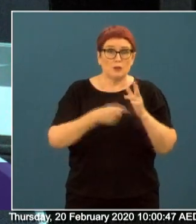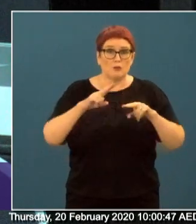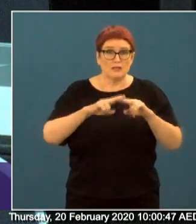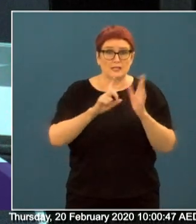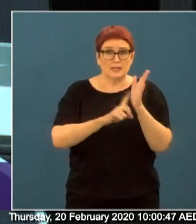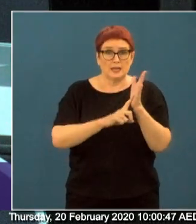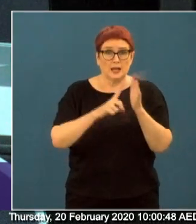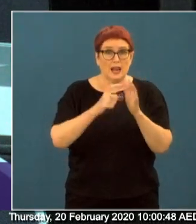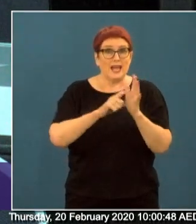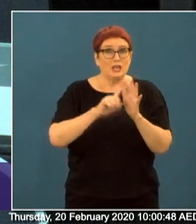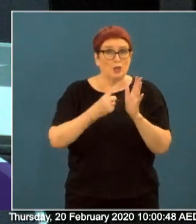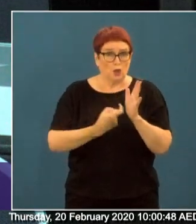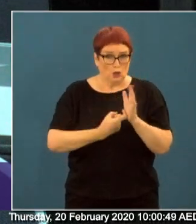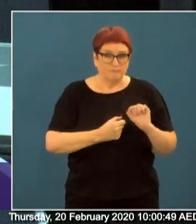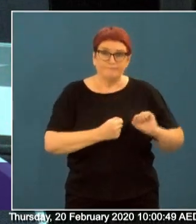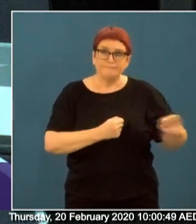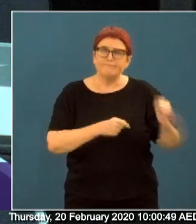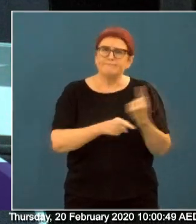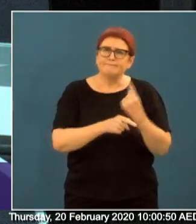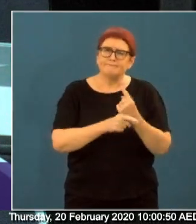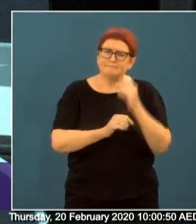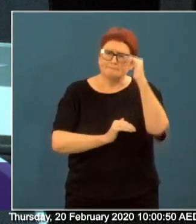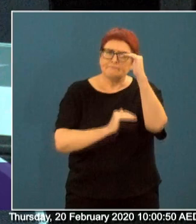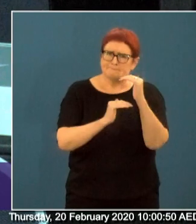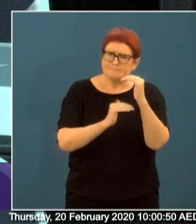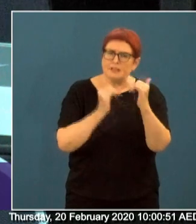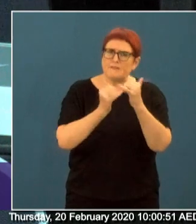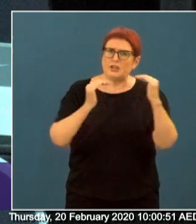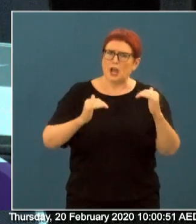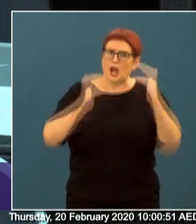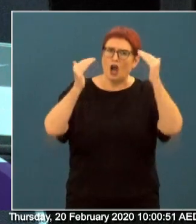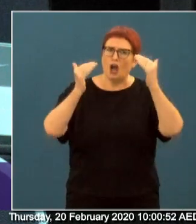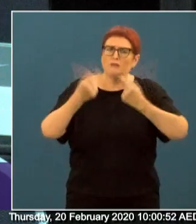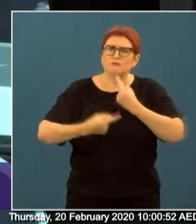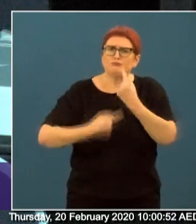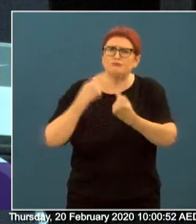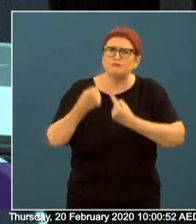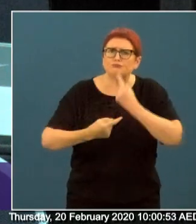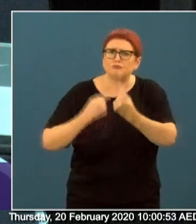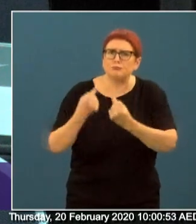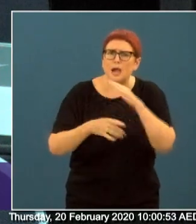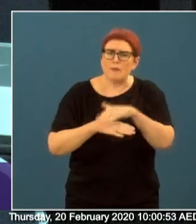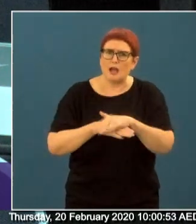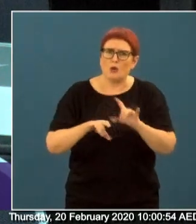And his evidence will be a fairly brief and high level overview of the Australian health system.